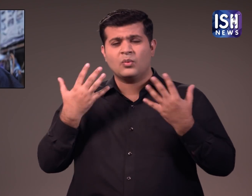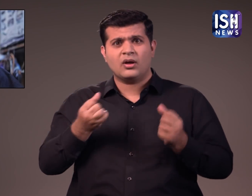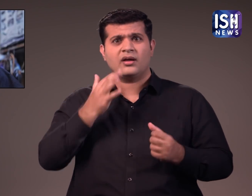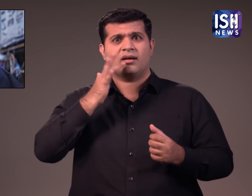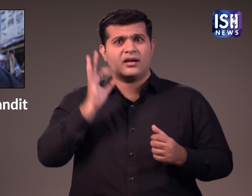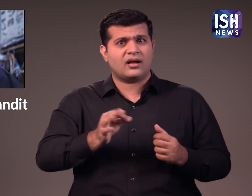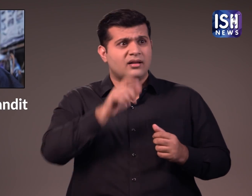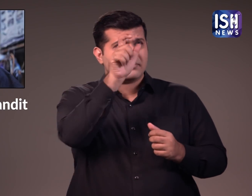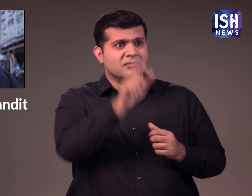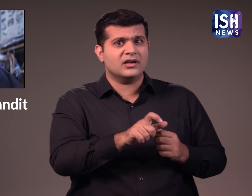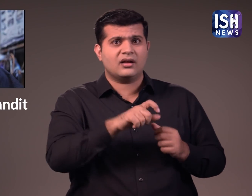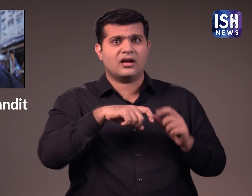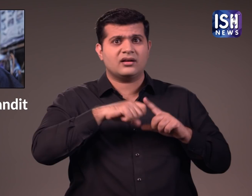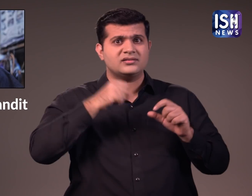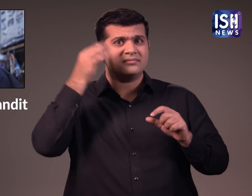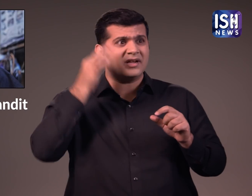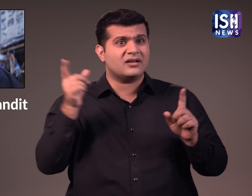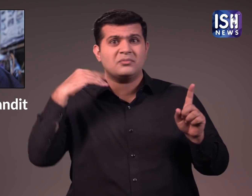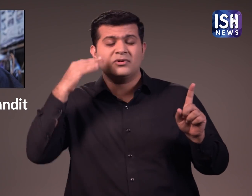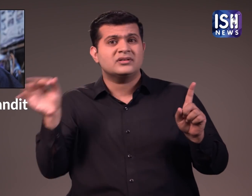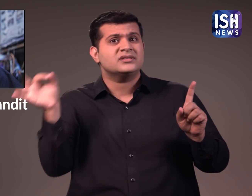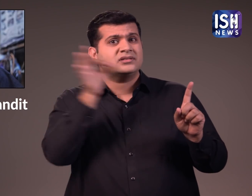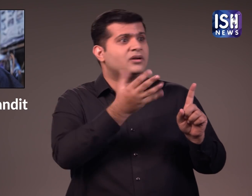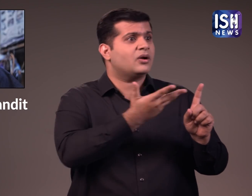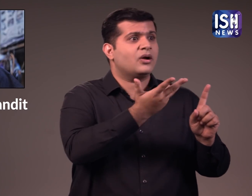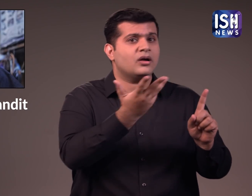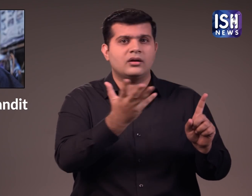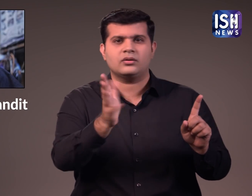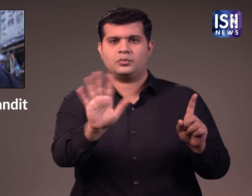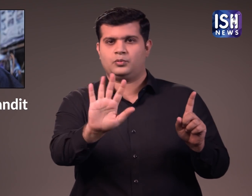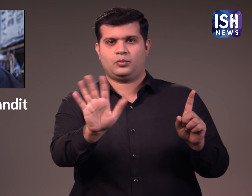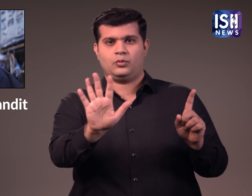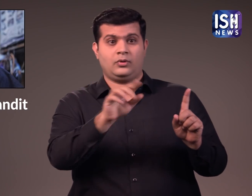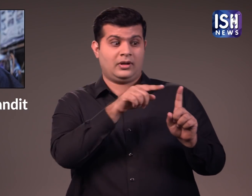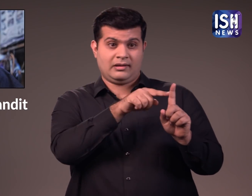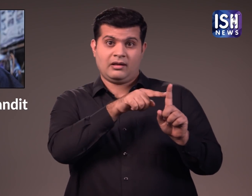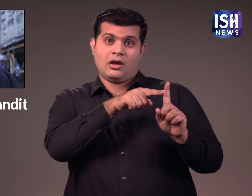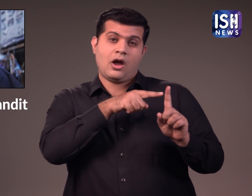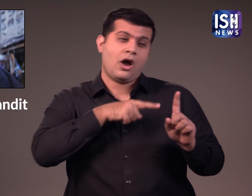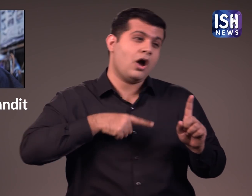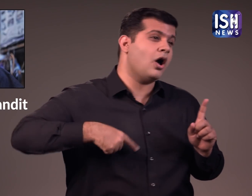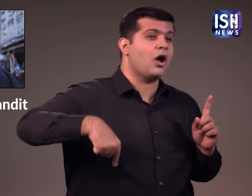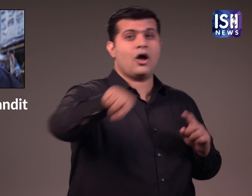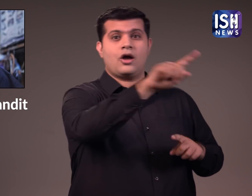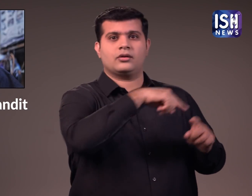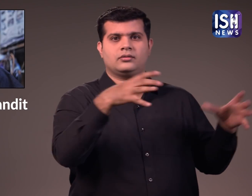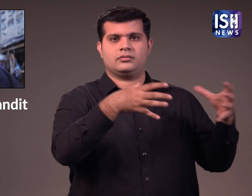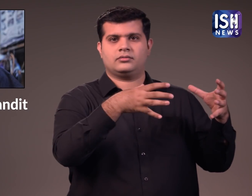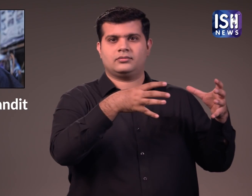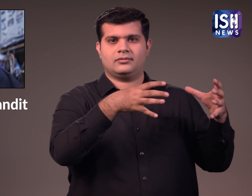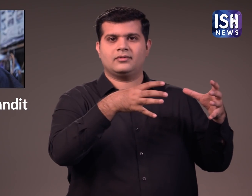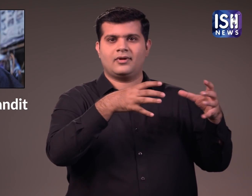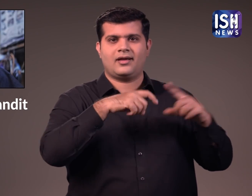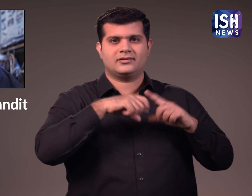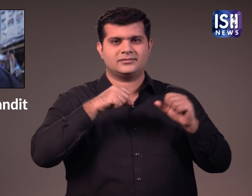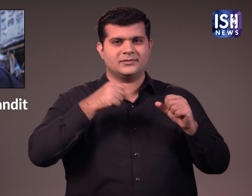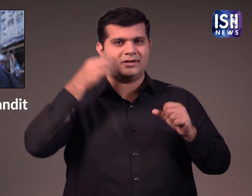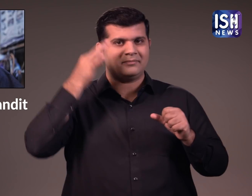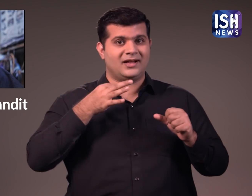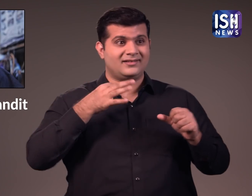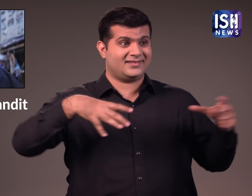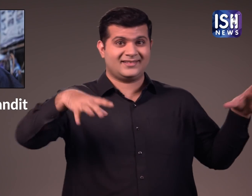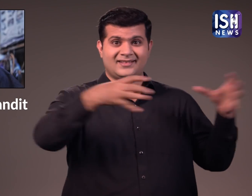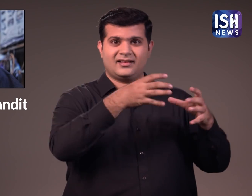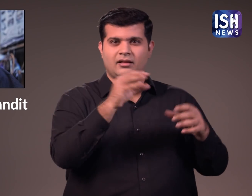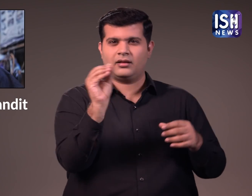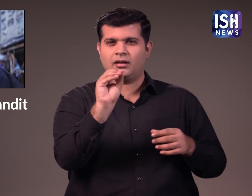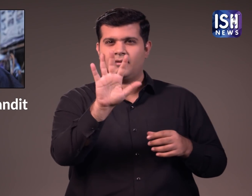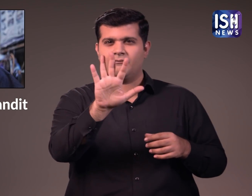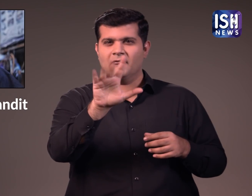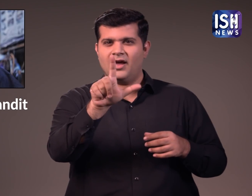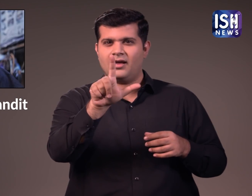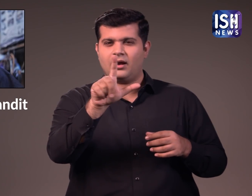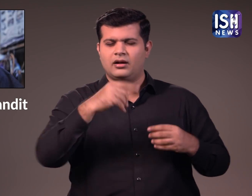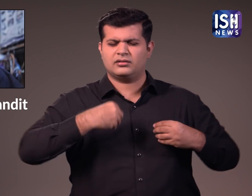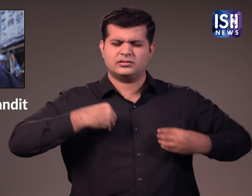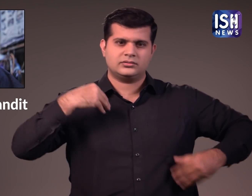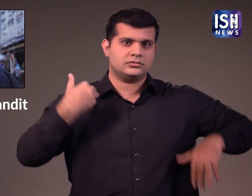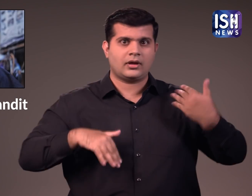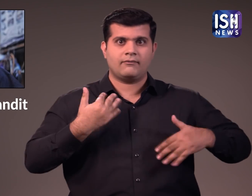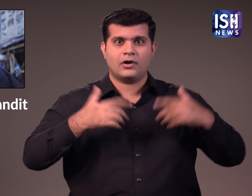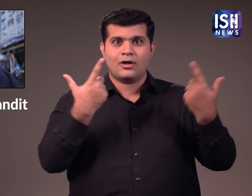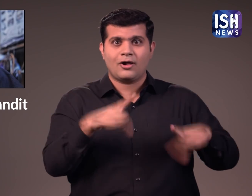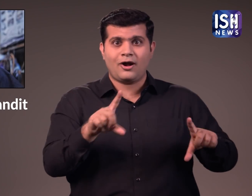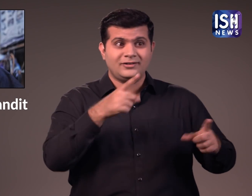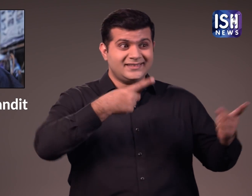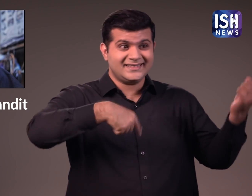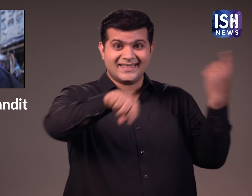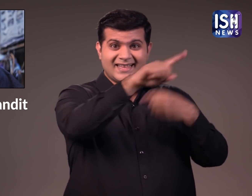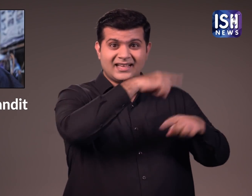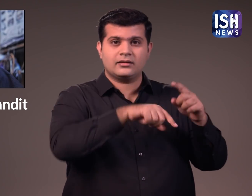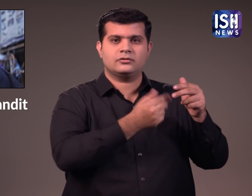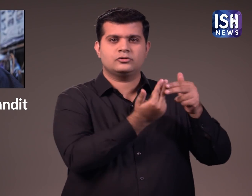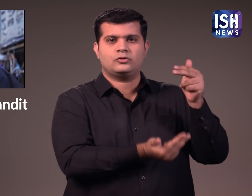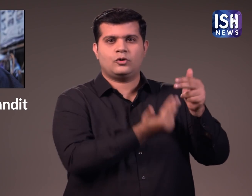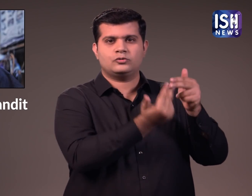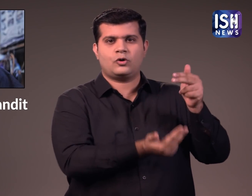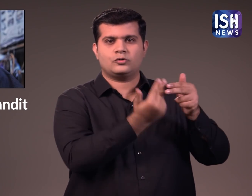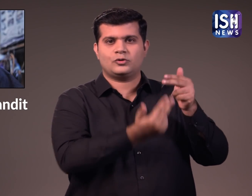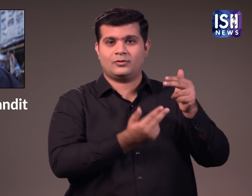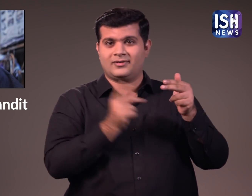is not based on a single person but represents the hardships and sufferings of about 5 lakh Kashmiri Pandits.